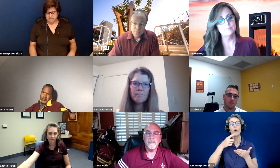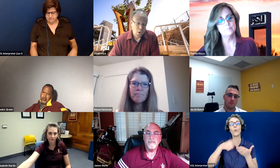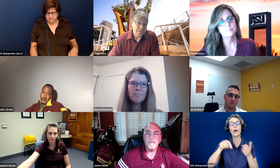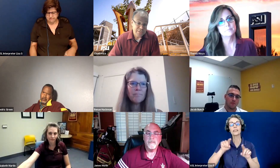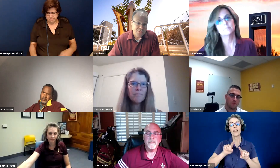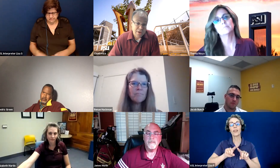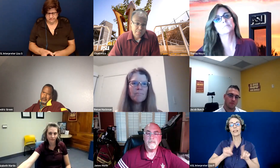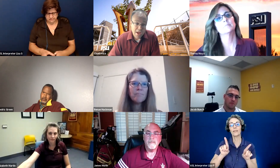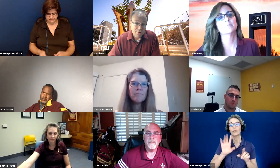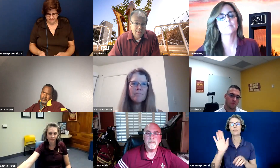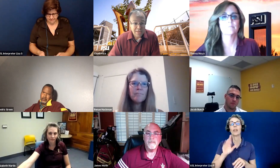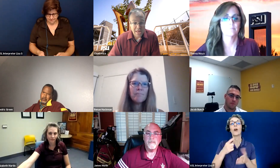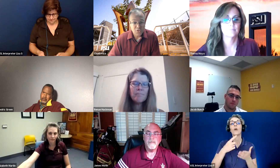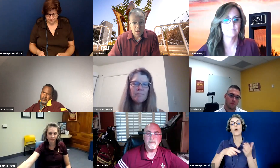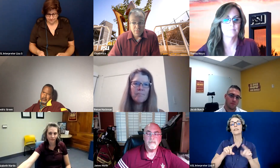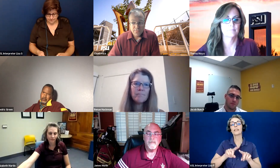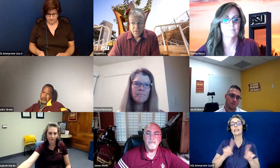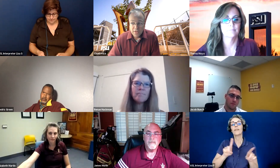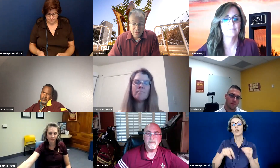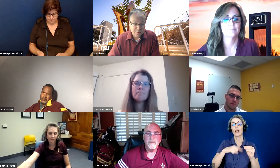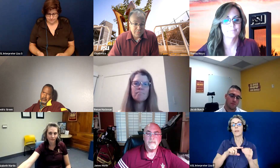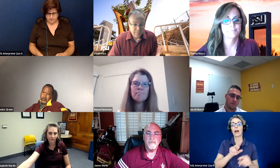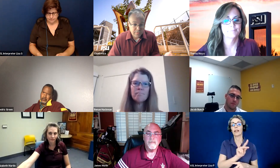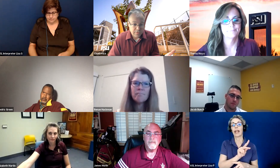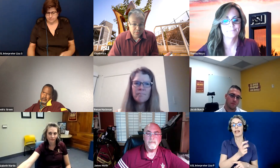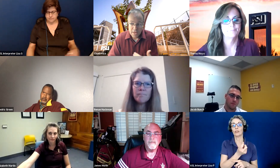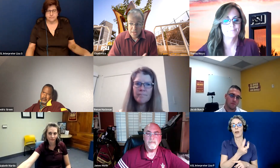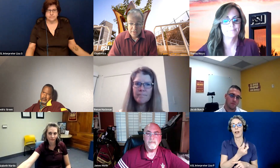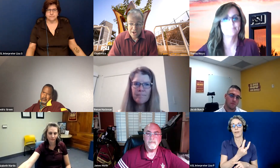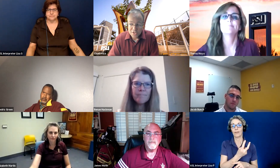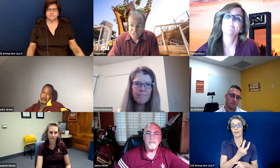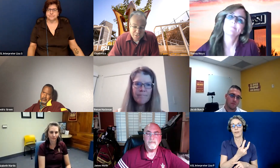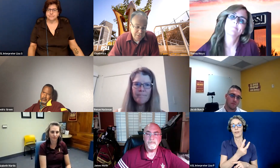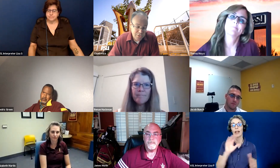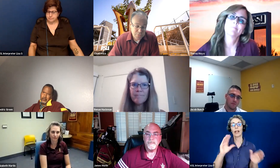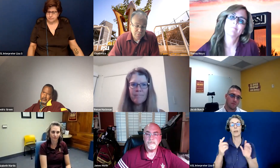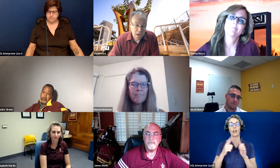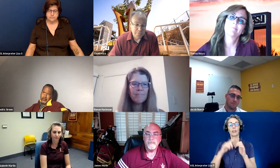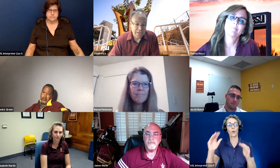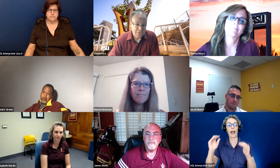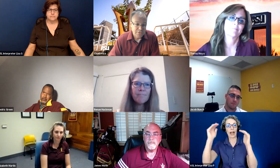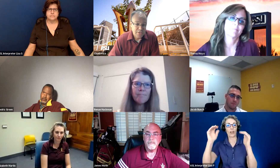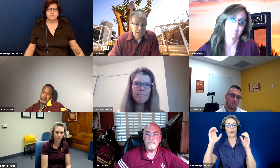or what is different about K-12 and higher education in terms of accommodations.